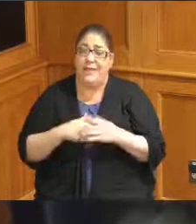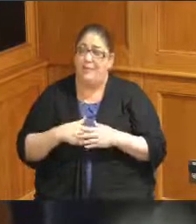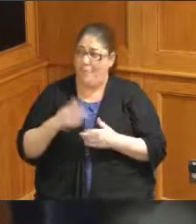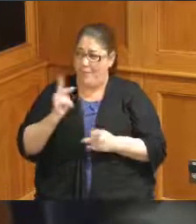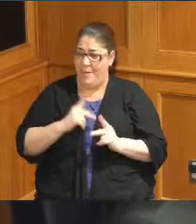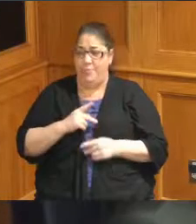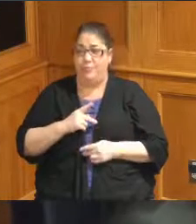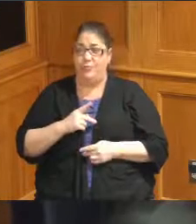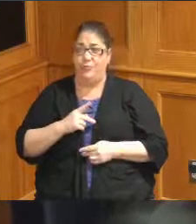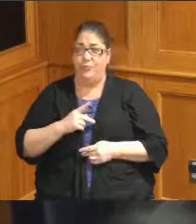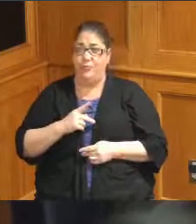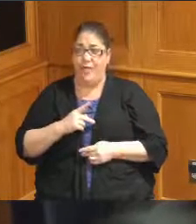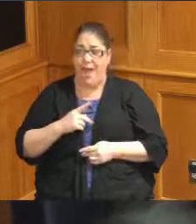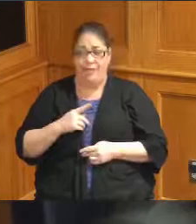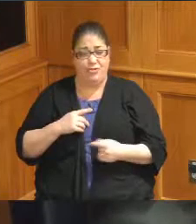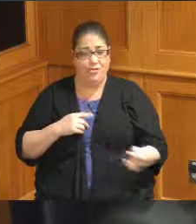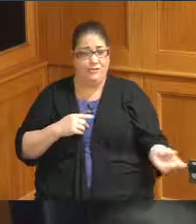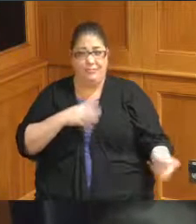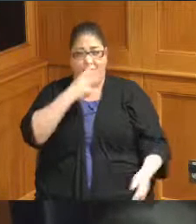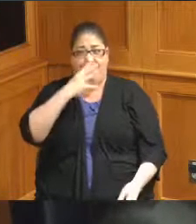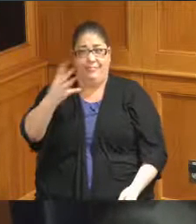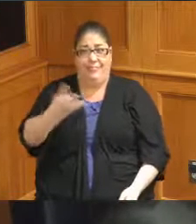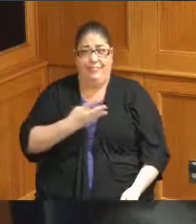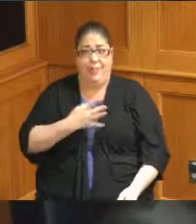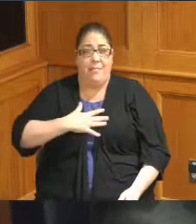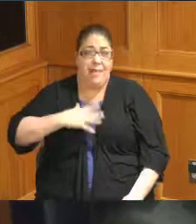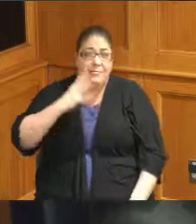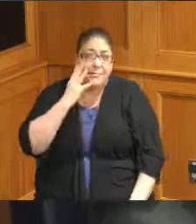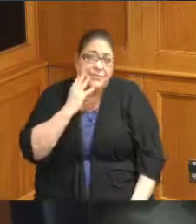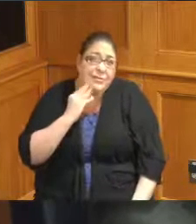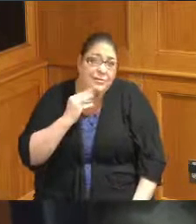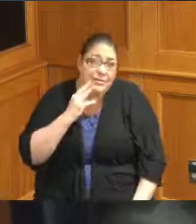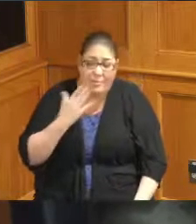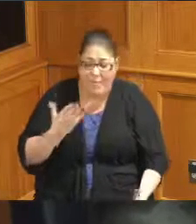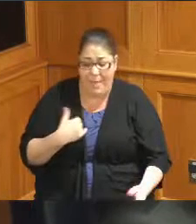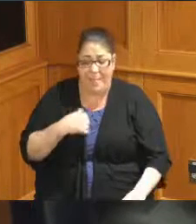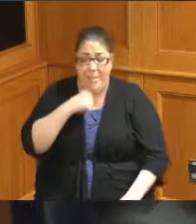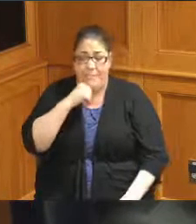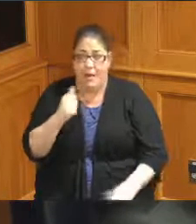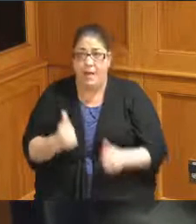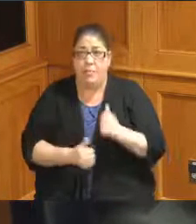that experience that the public and maybe I'm in the minority but not with the public